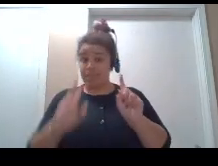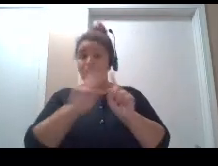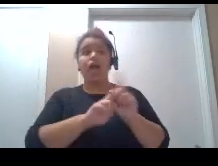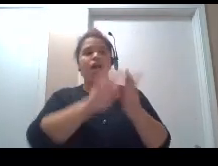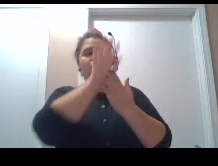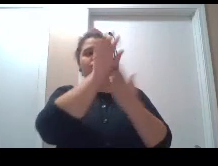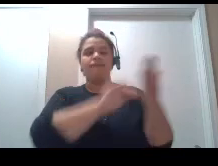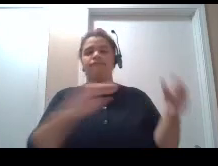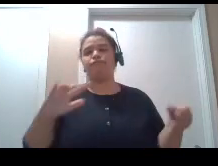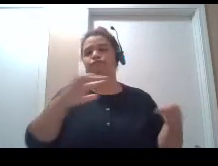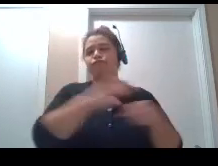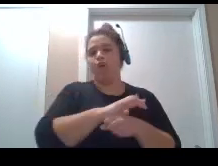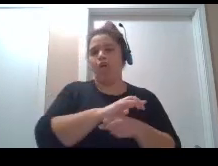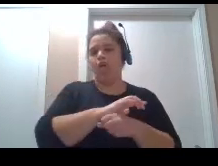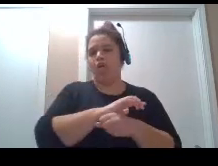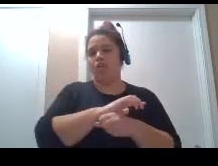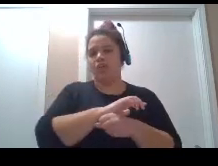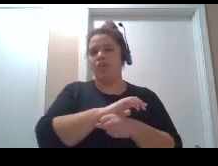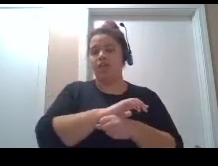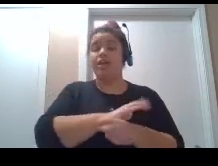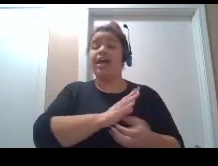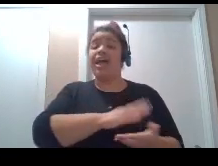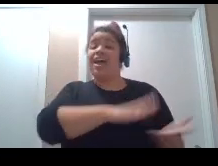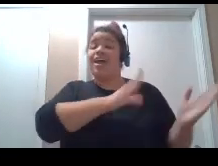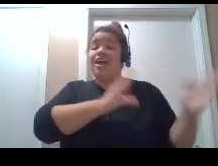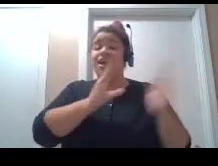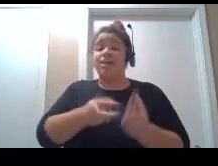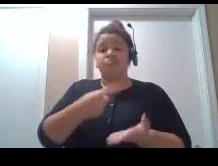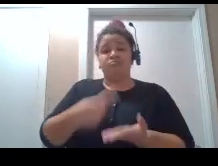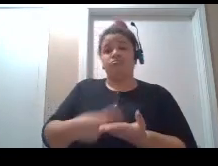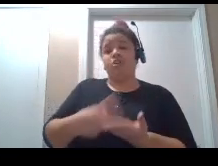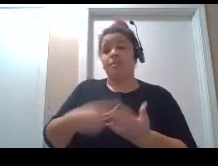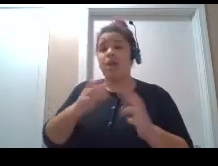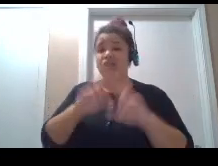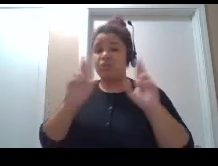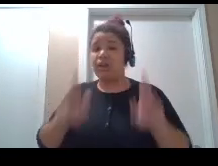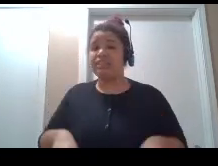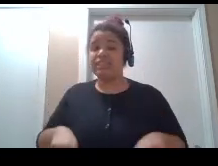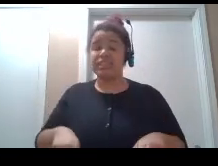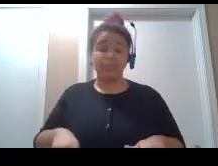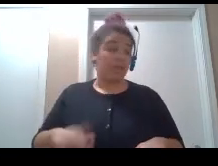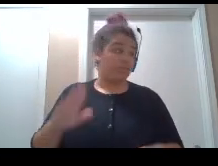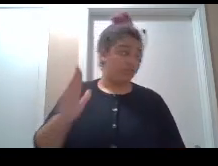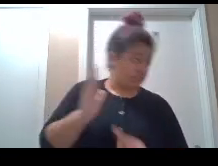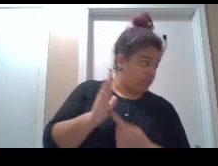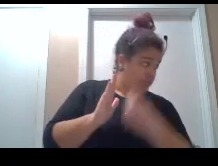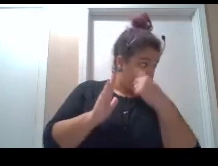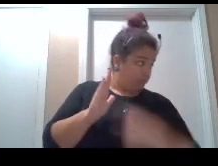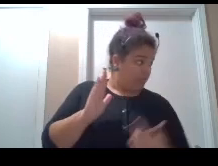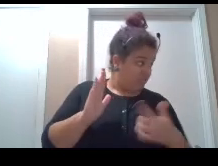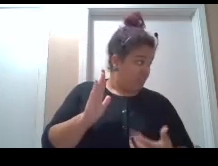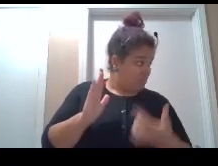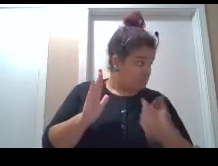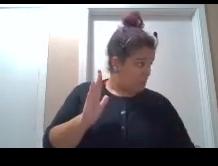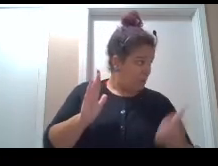And it is also a good time to review the resume with the candidate and make sure they're comfortable answering questions about it.